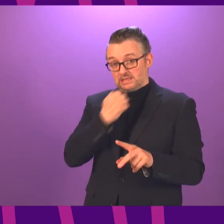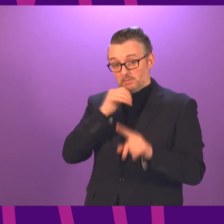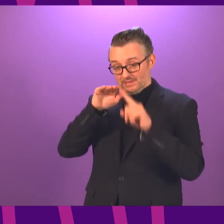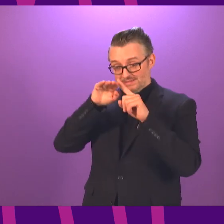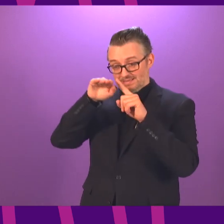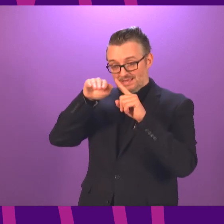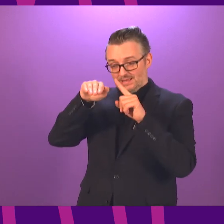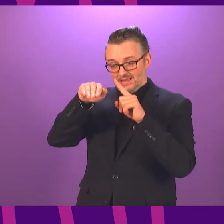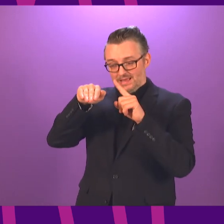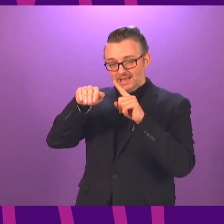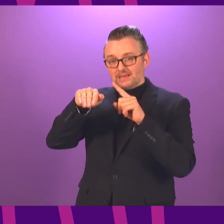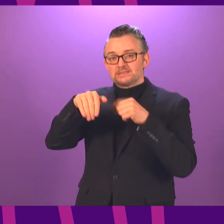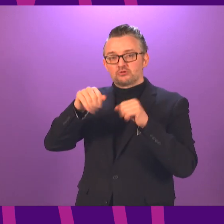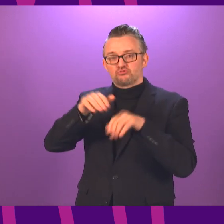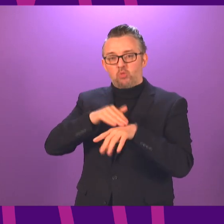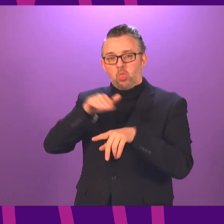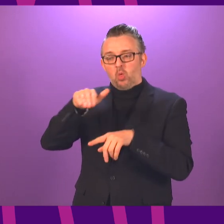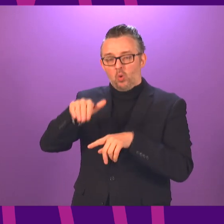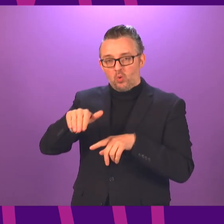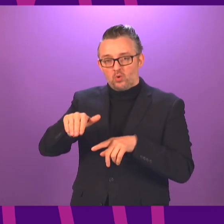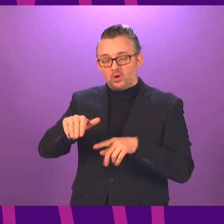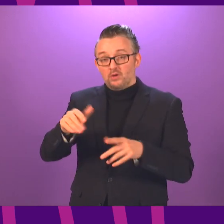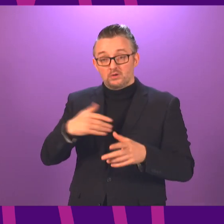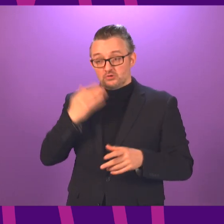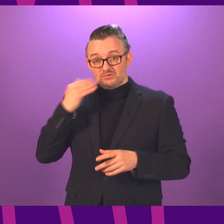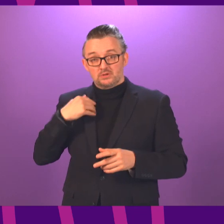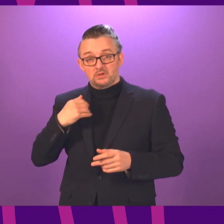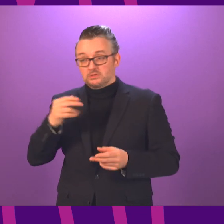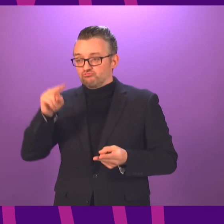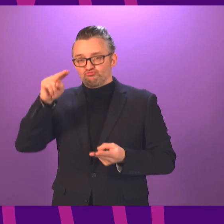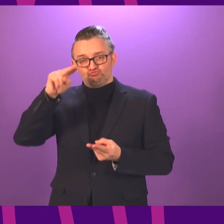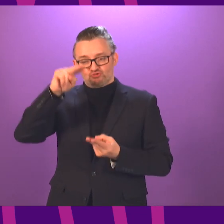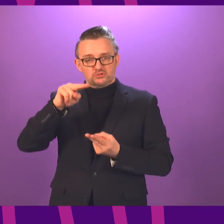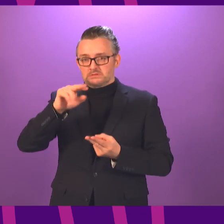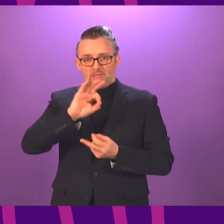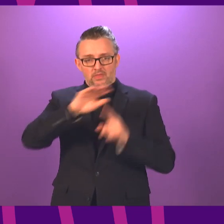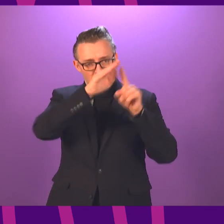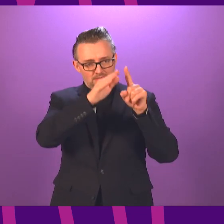slowing down. Last week, in fact, we recorded hardly any reduction at all. That is likely